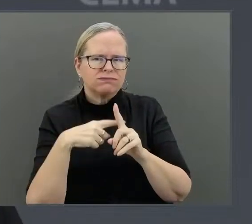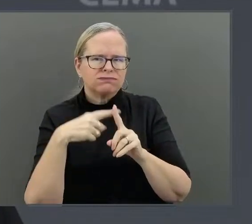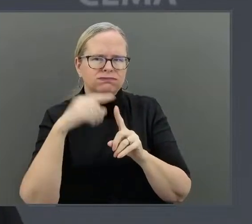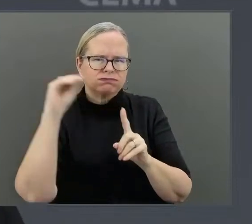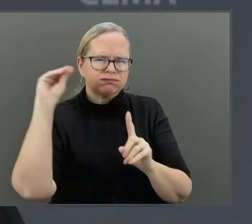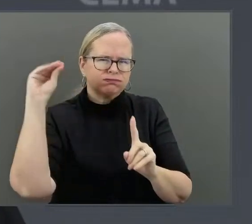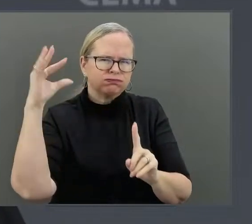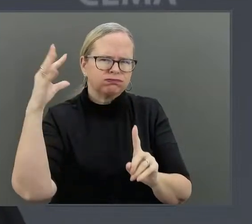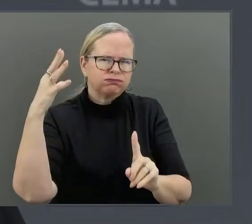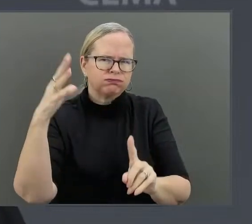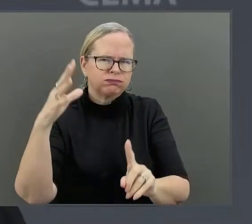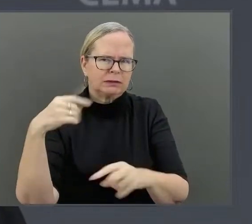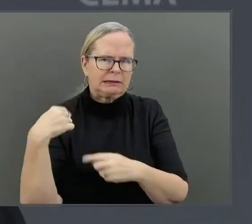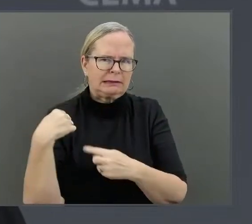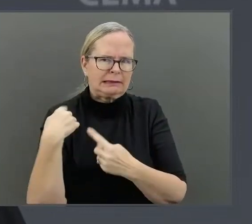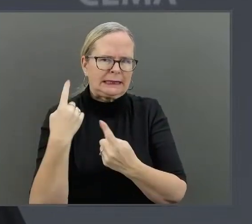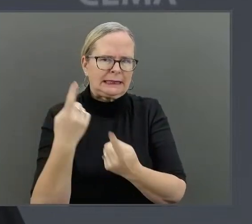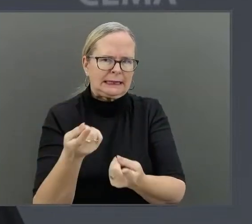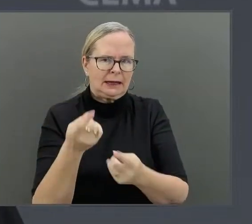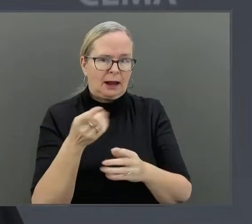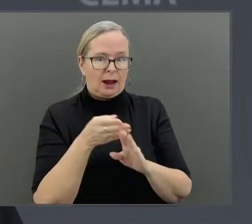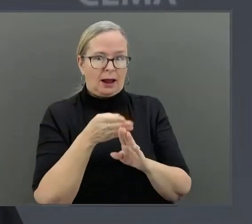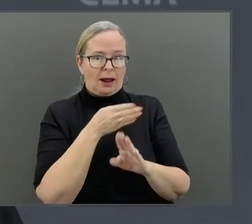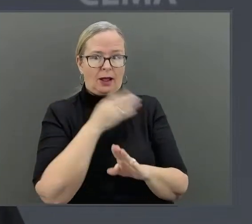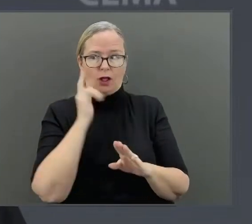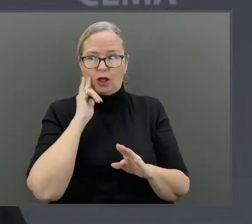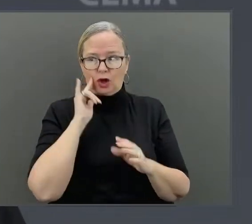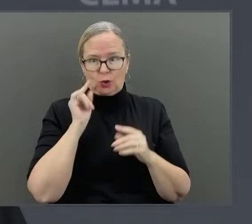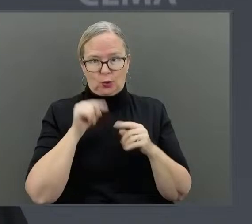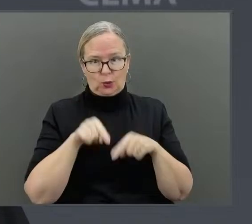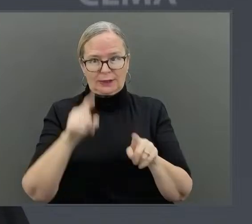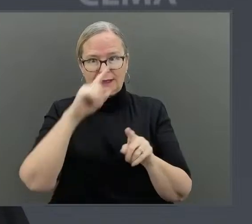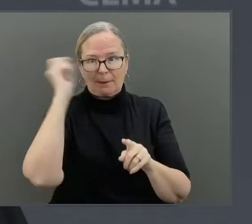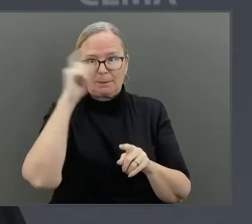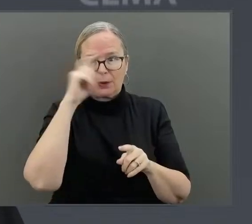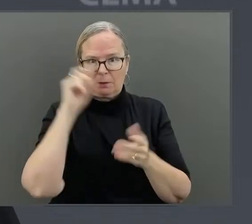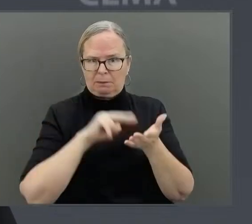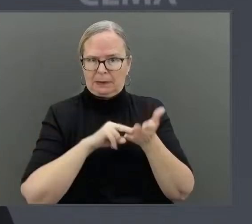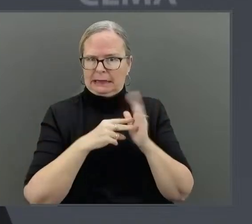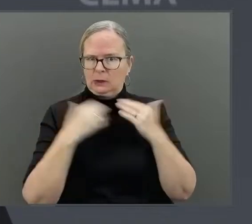restrictions as mayor gondak mentioned it sounds like we may have some positive news